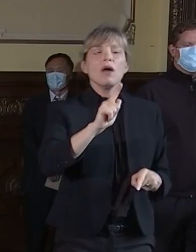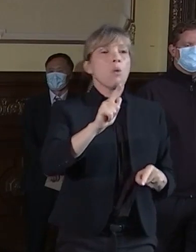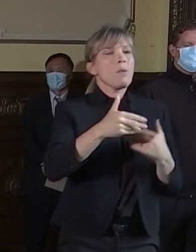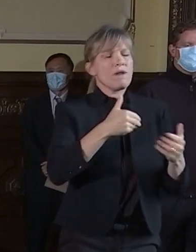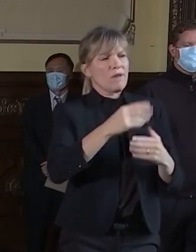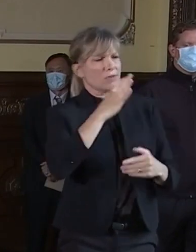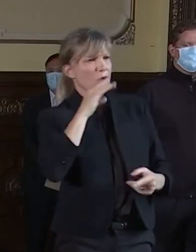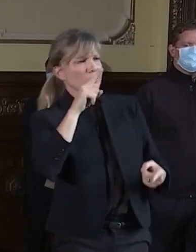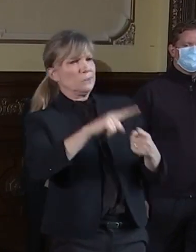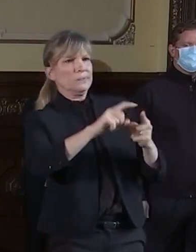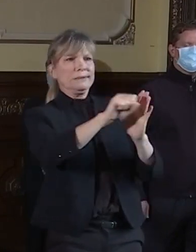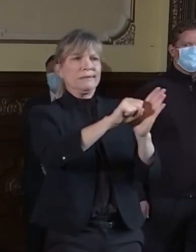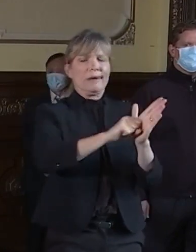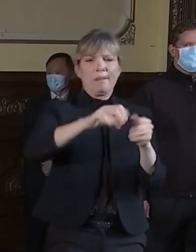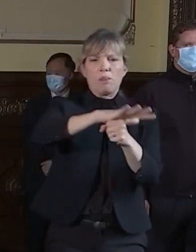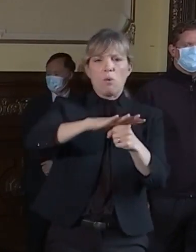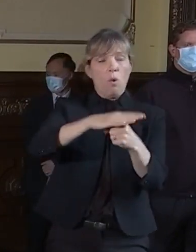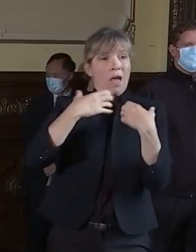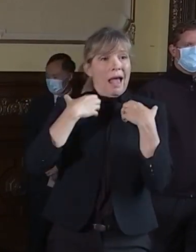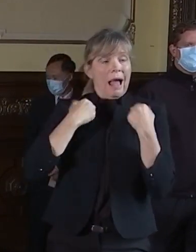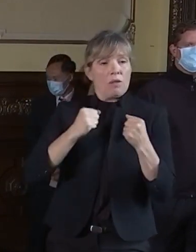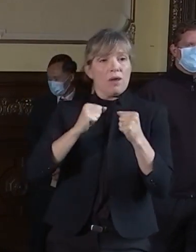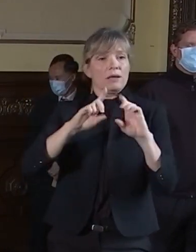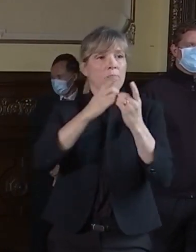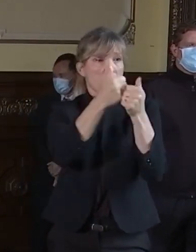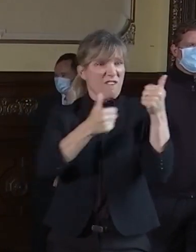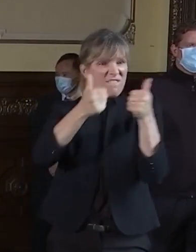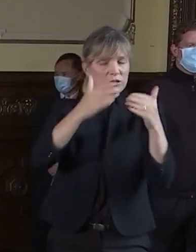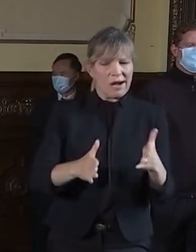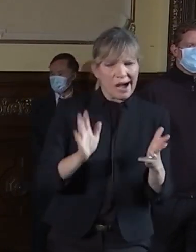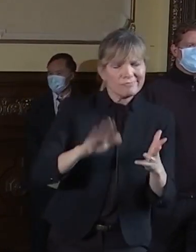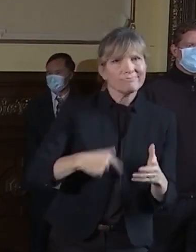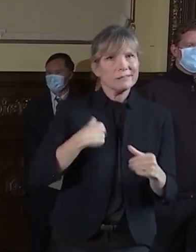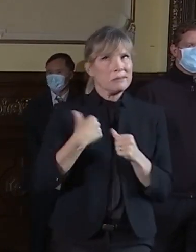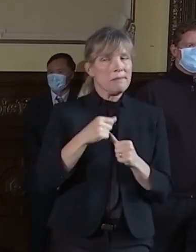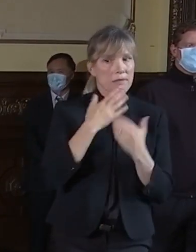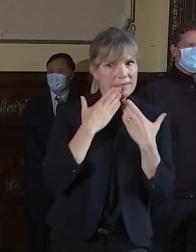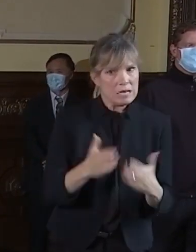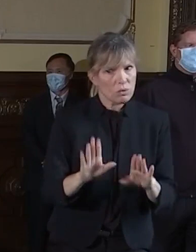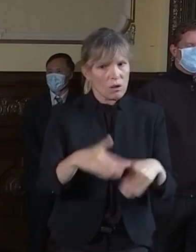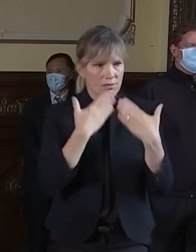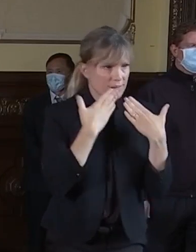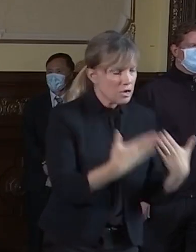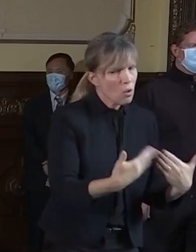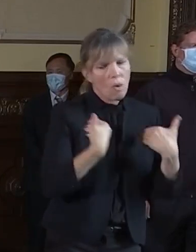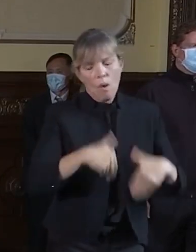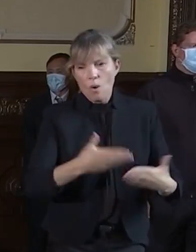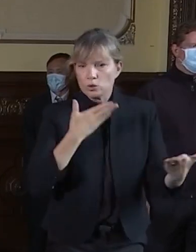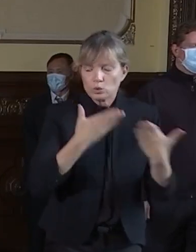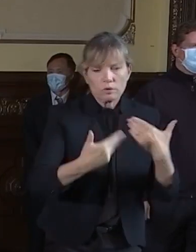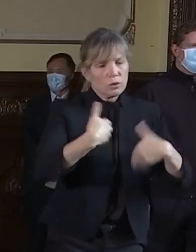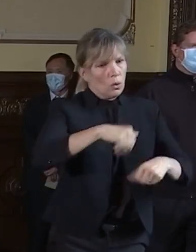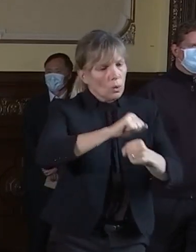STATE. WHENEVER I TALK TO STATE OR LOCAL HEALTH DEPARTMENT OFFICIALS, I TRY TO REMEMBER TO THANK THEM FOR THEIR INCREDIBLE